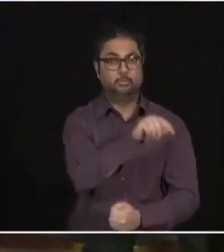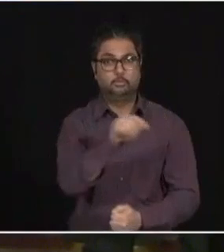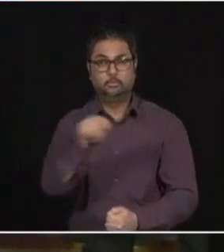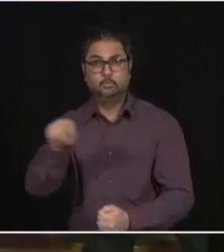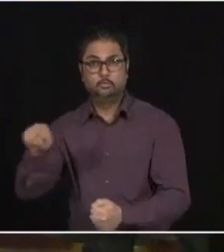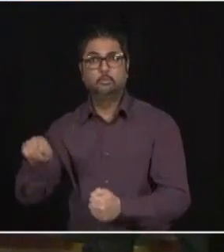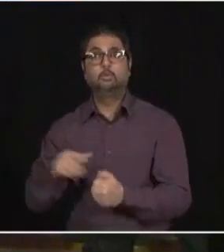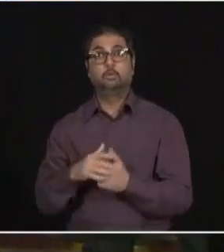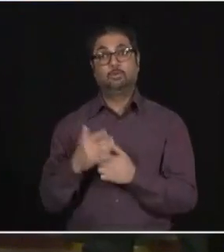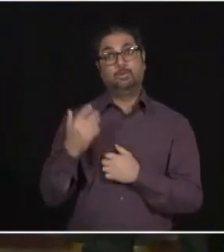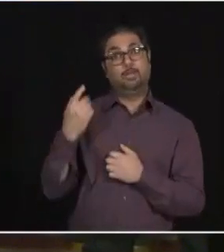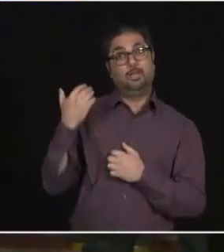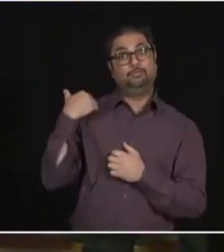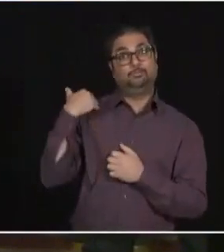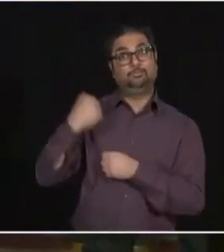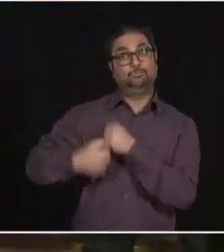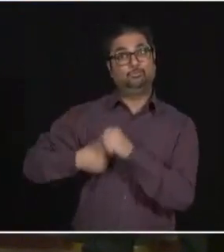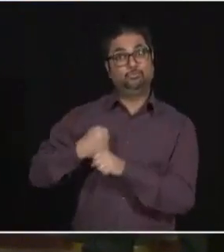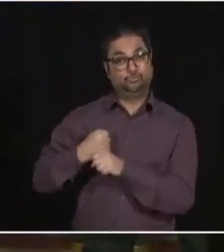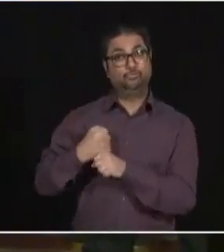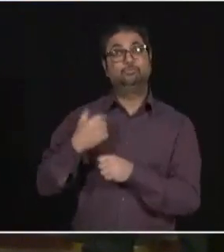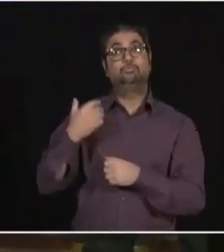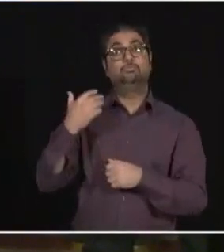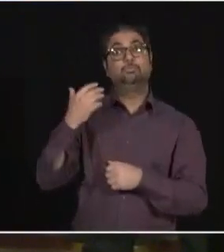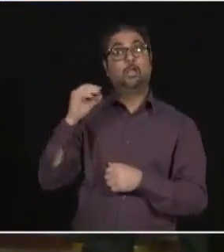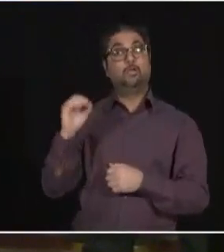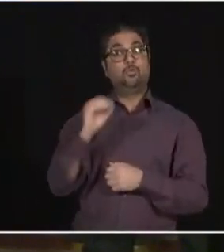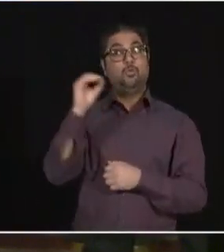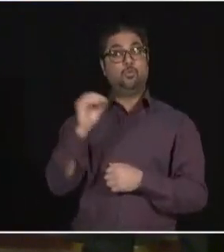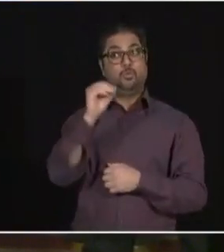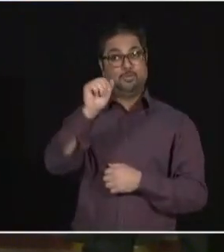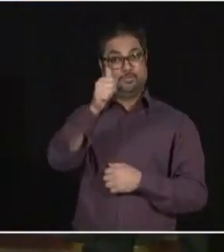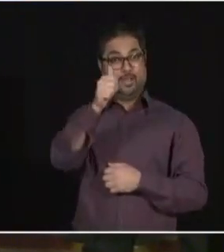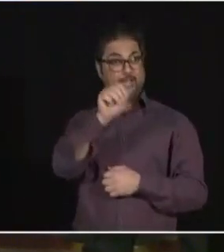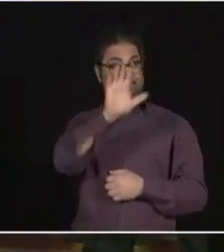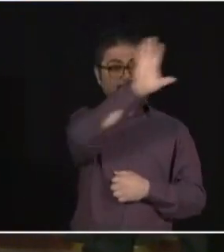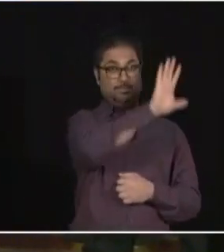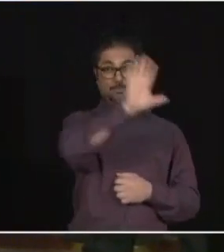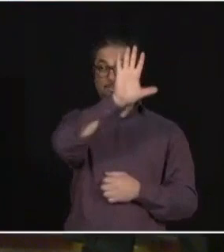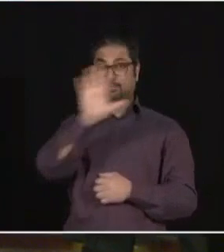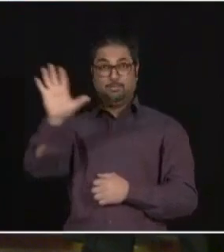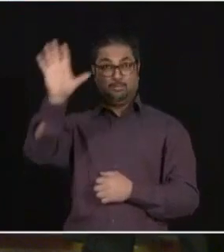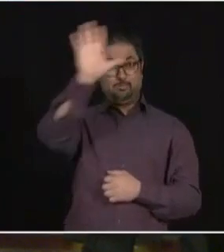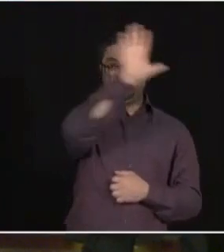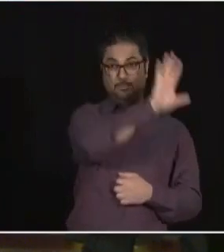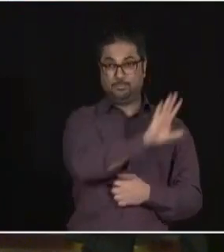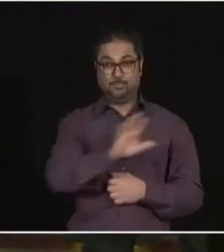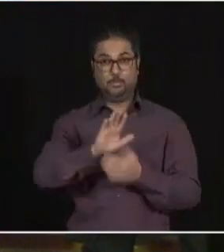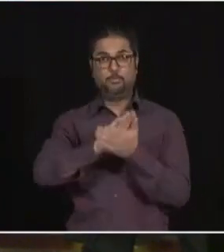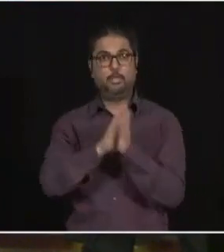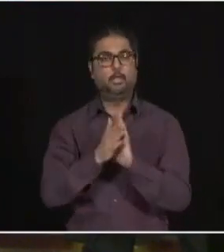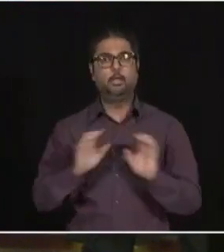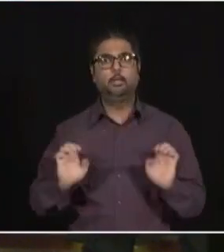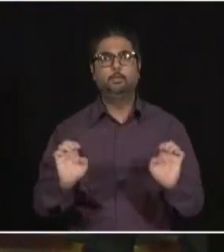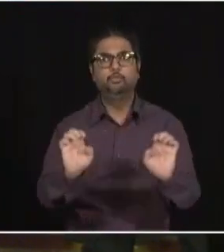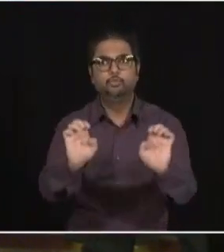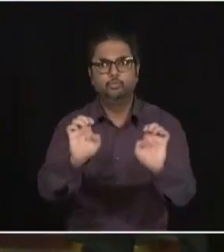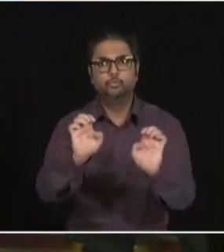emergency due to flooding. I toured many of these regions personally. I saw first-hand what mother nature can do.